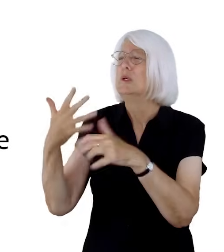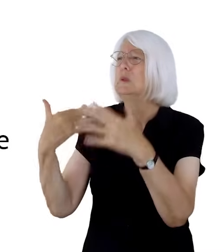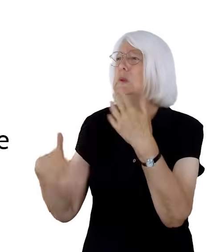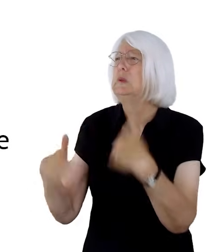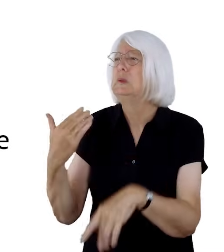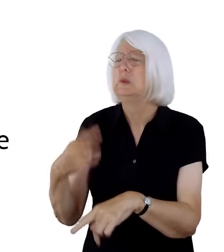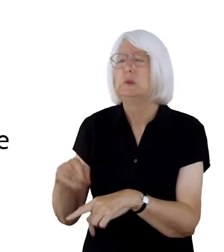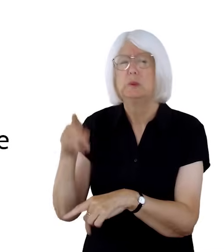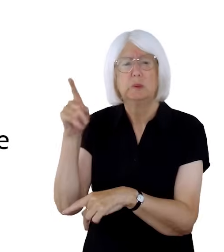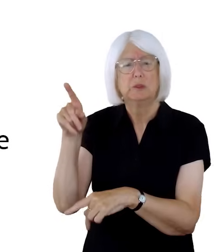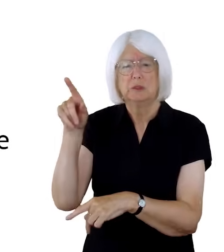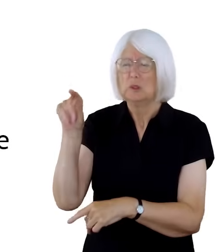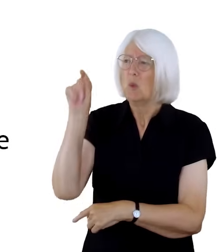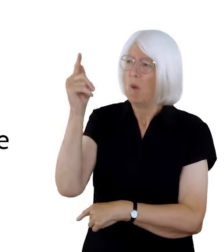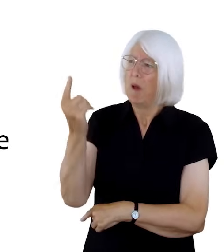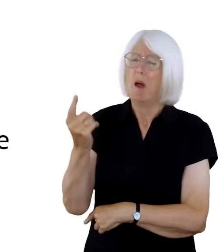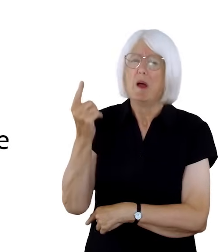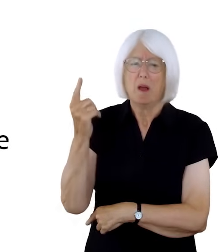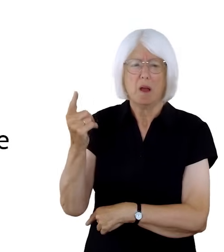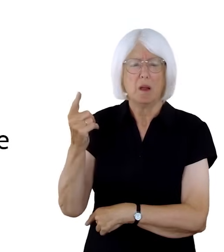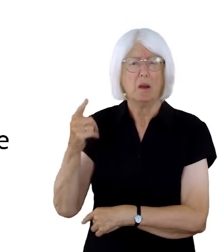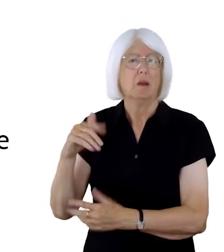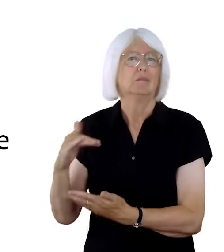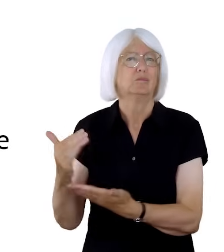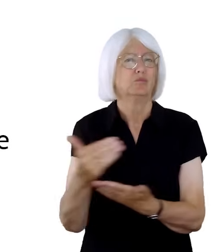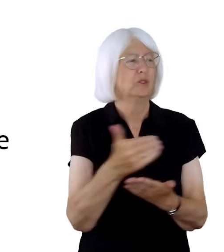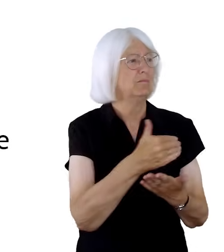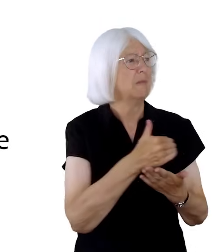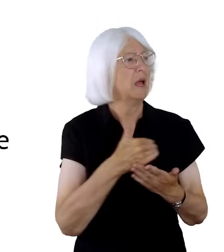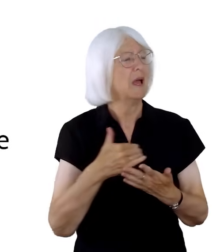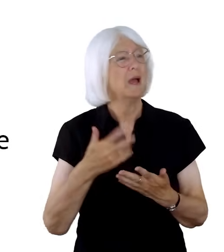As wounds which mar the Chosen One